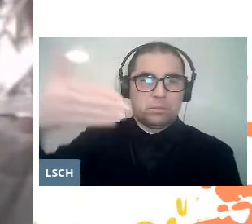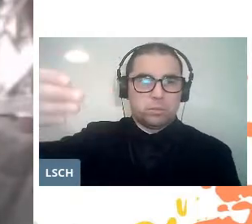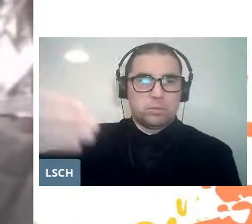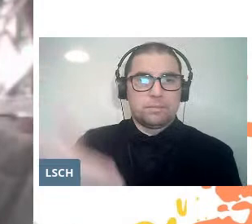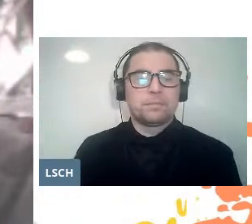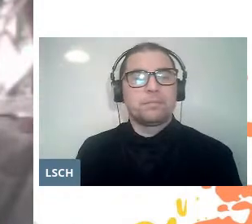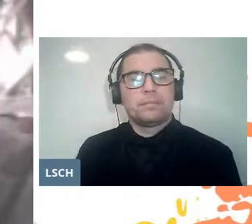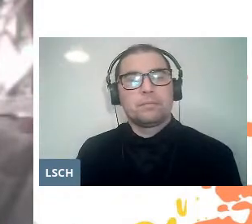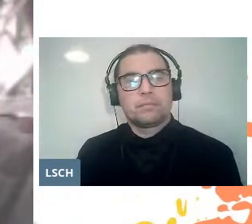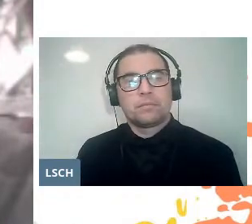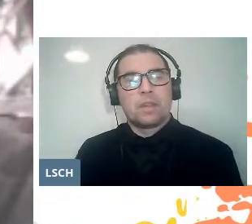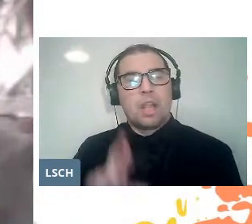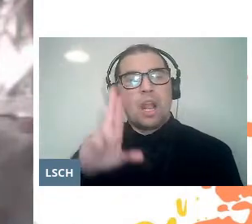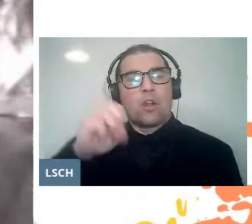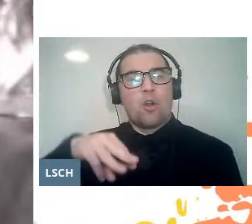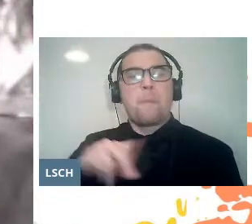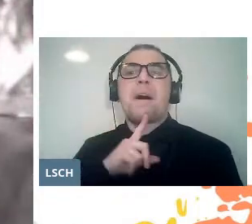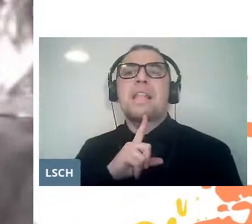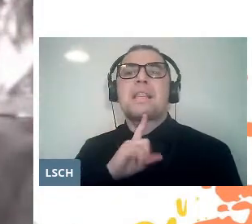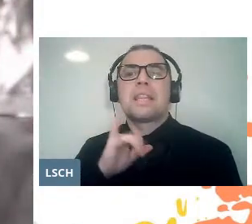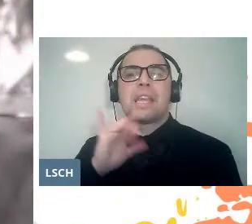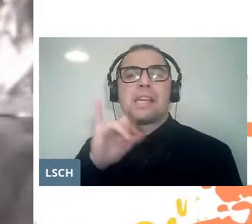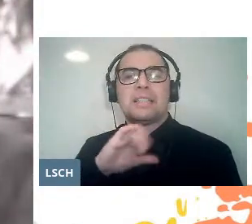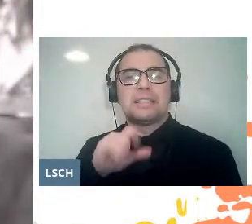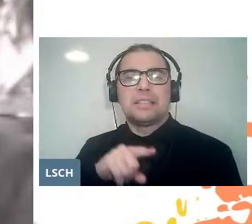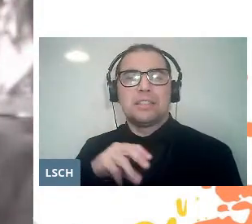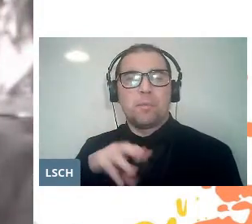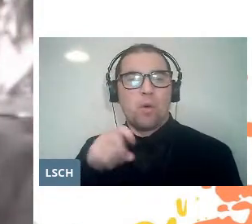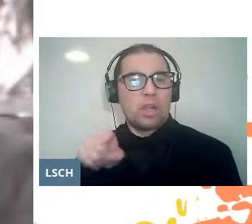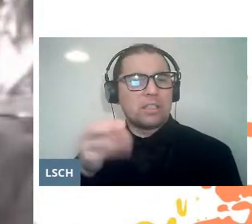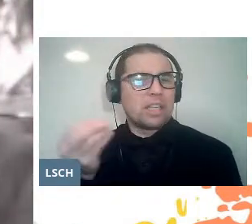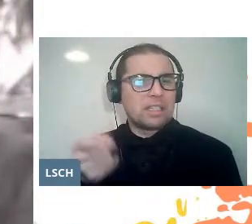Romanticism is linked to a situation in which the European man